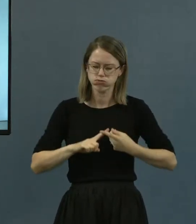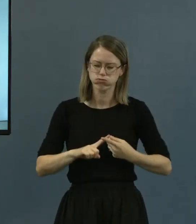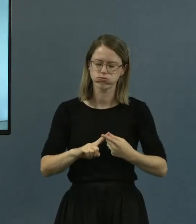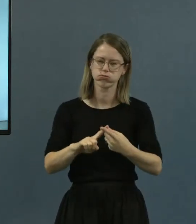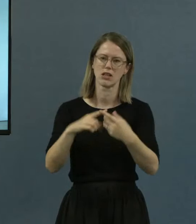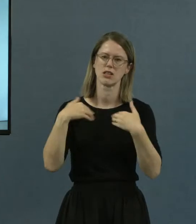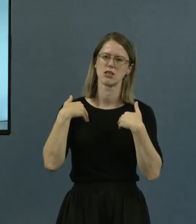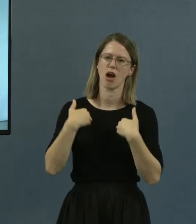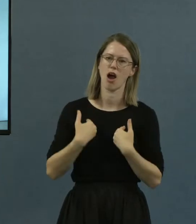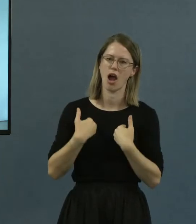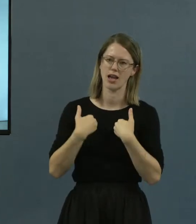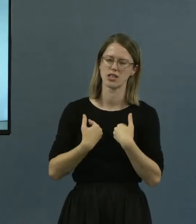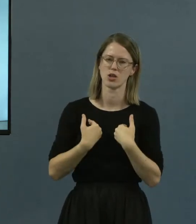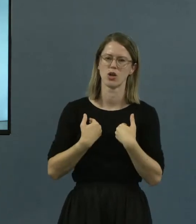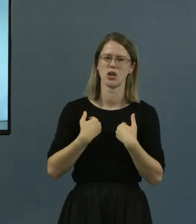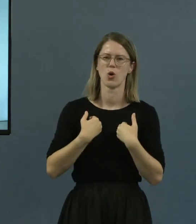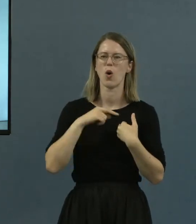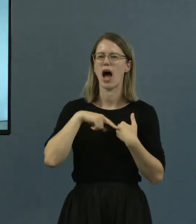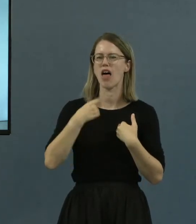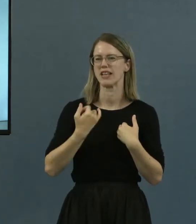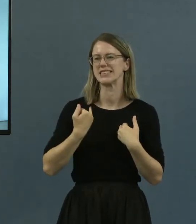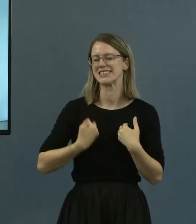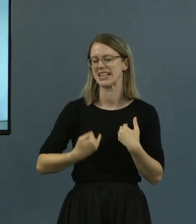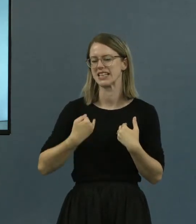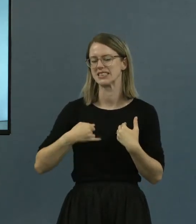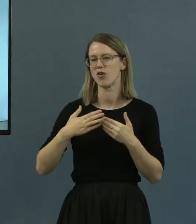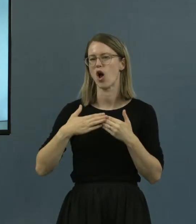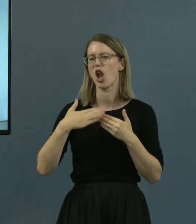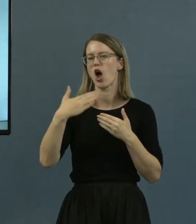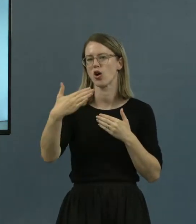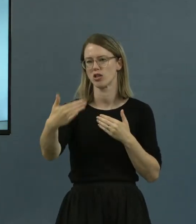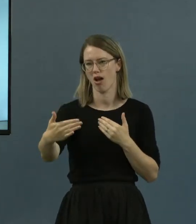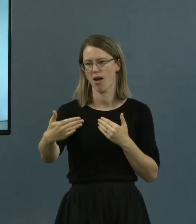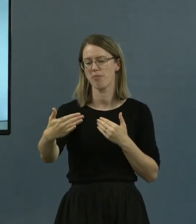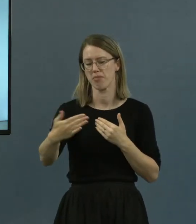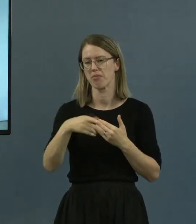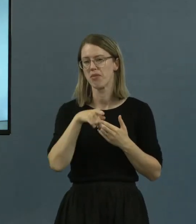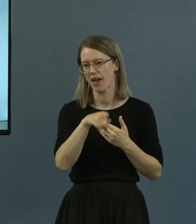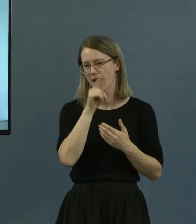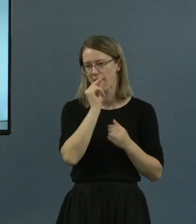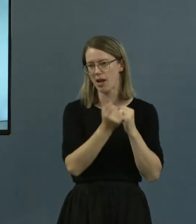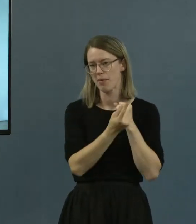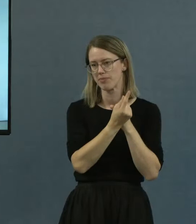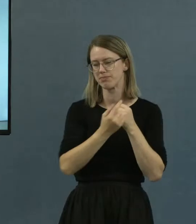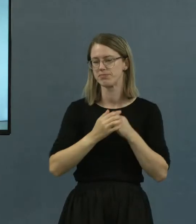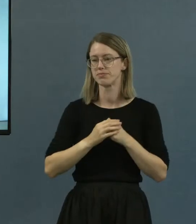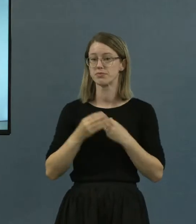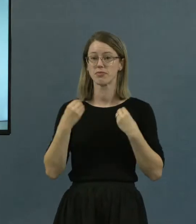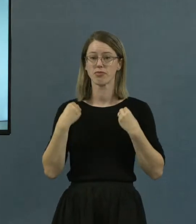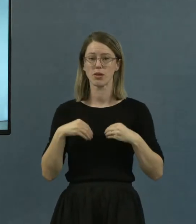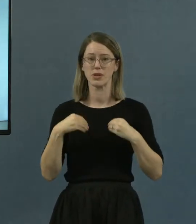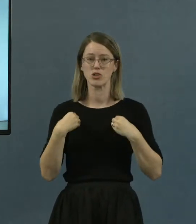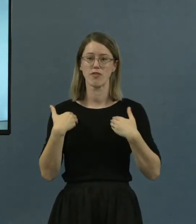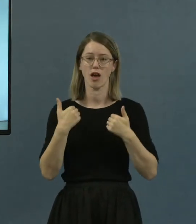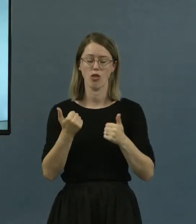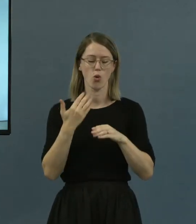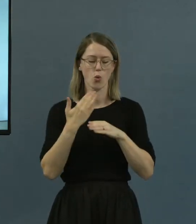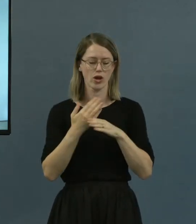syndrome where people can feel fatigue and a range of other symptoms beyond the actual